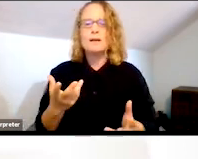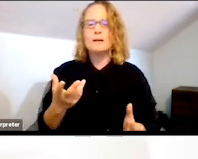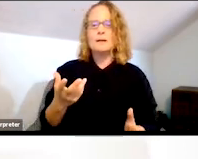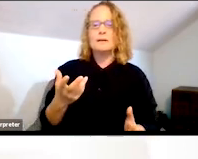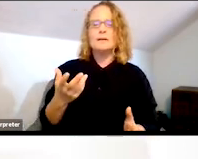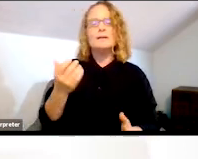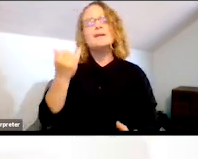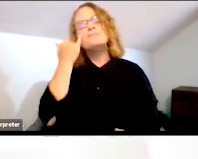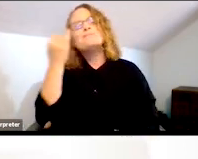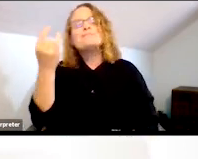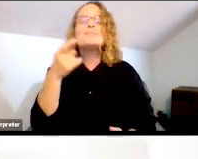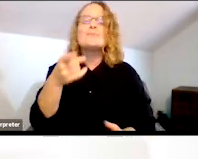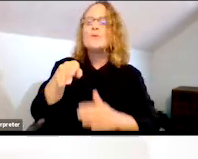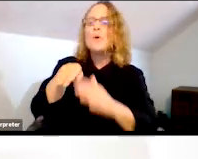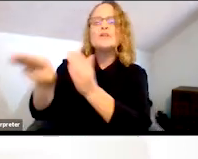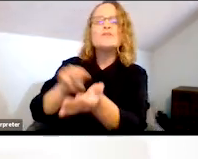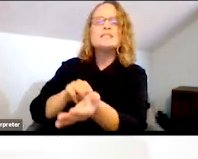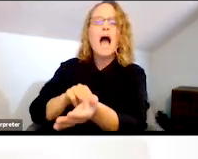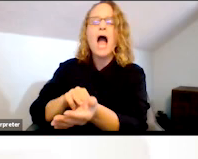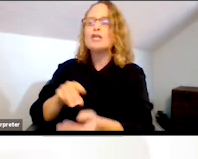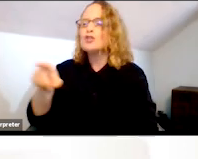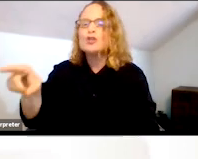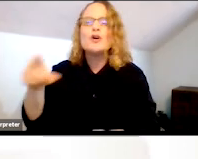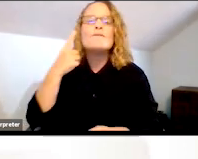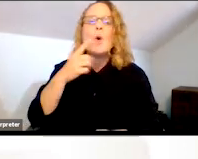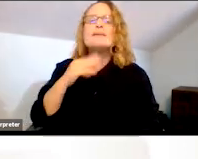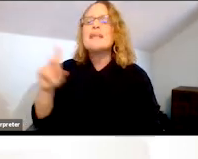What it does for me is it gives me the tools to see the problem.